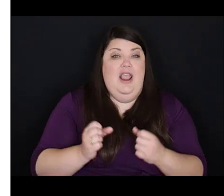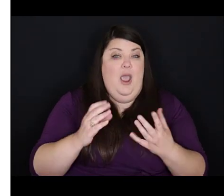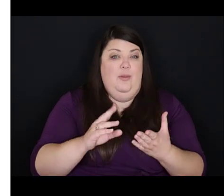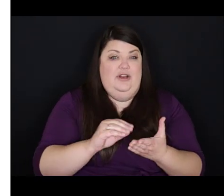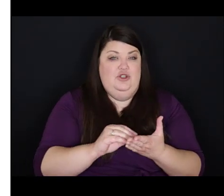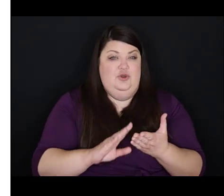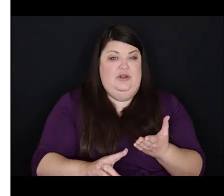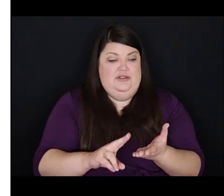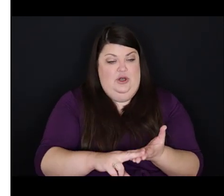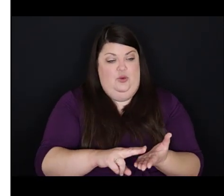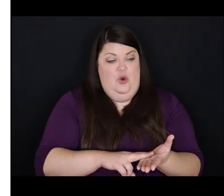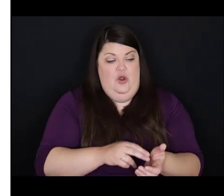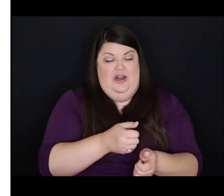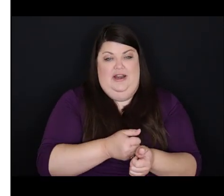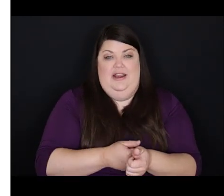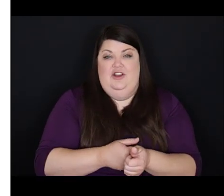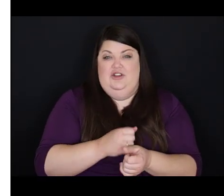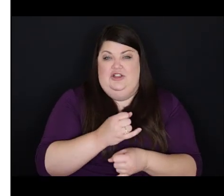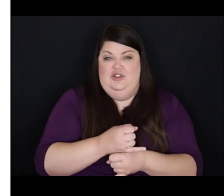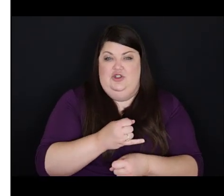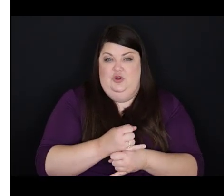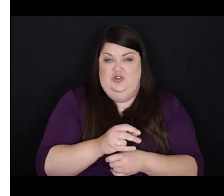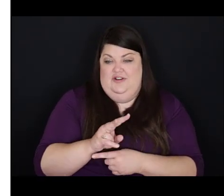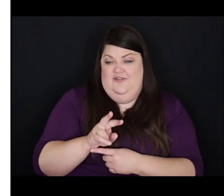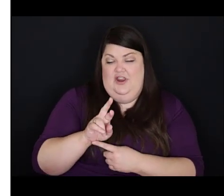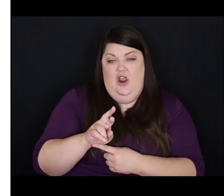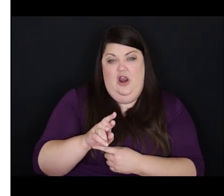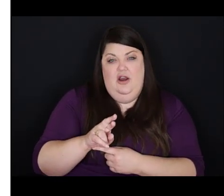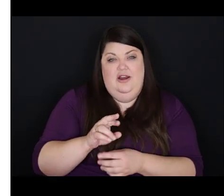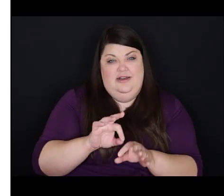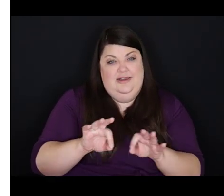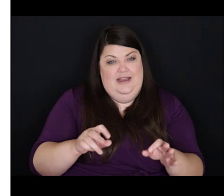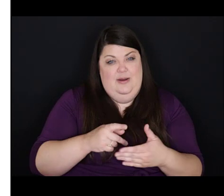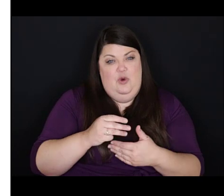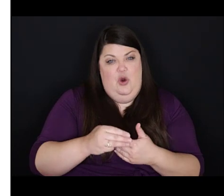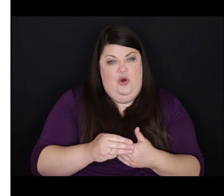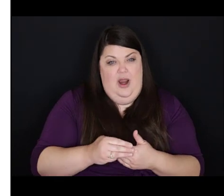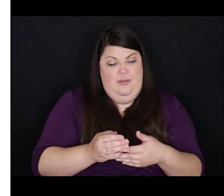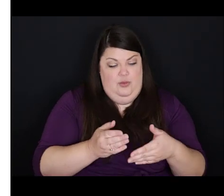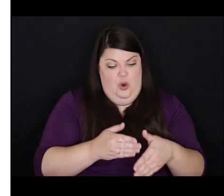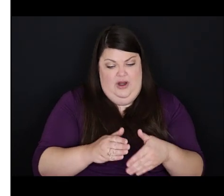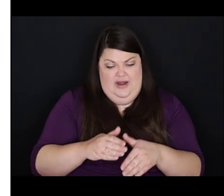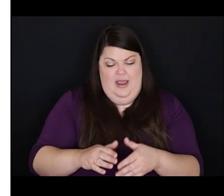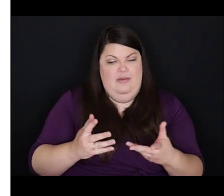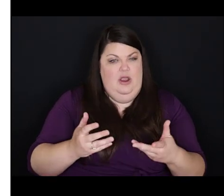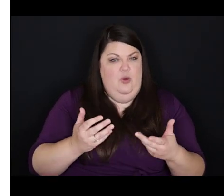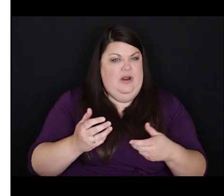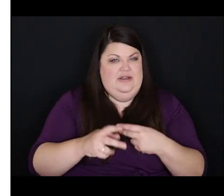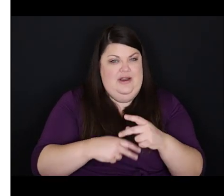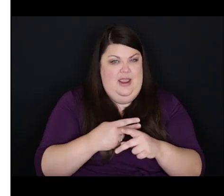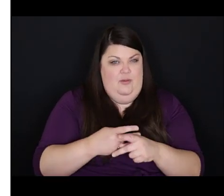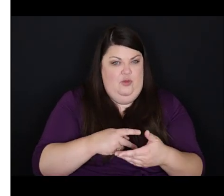of those institutions’ VR degree programs, broken down by the type of program, and the number of